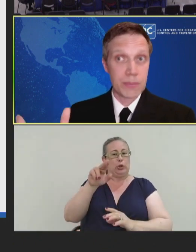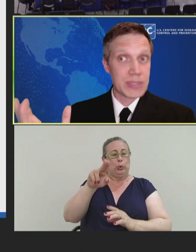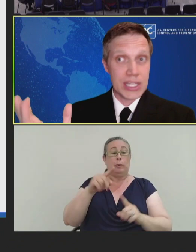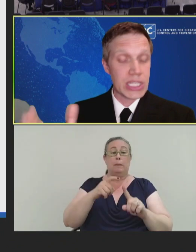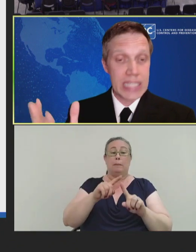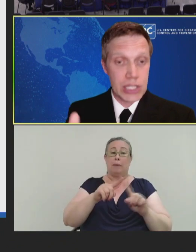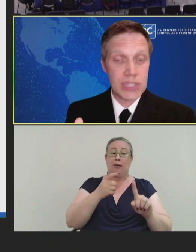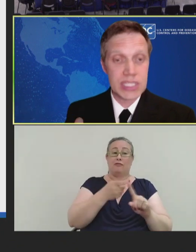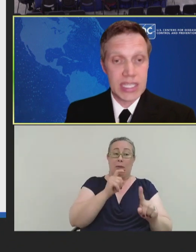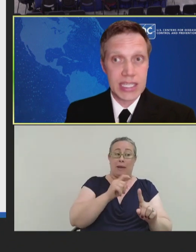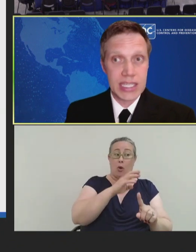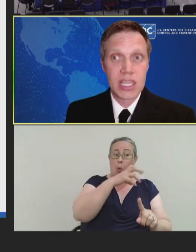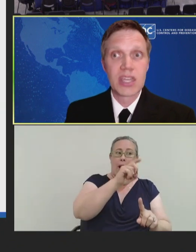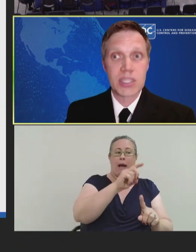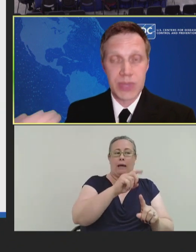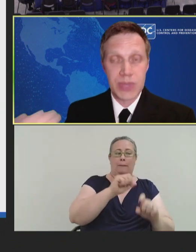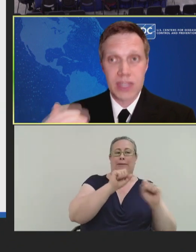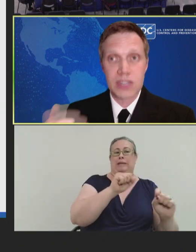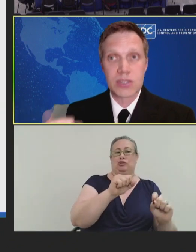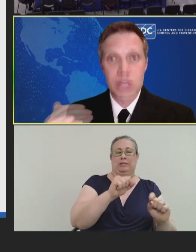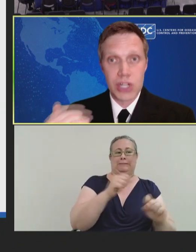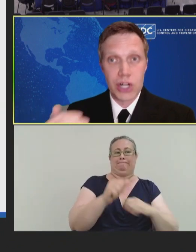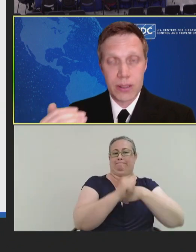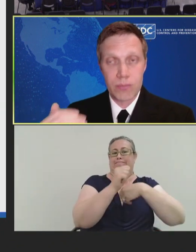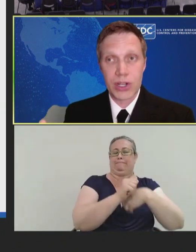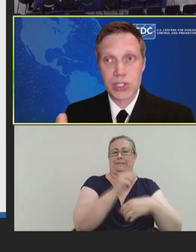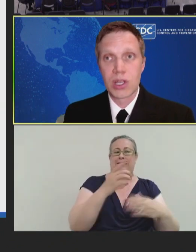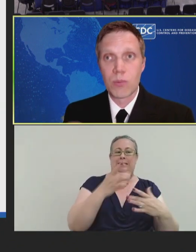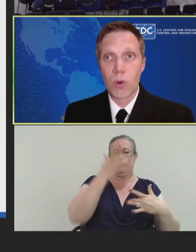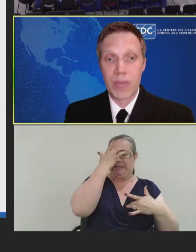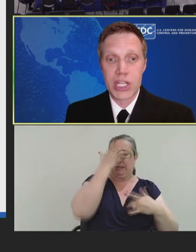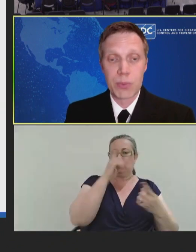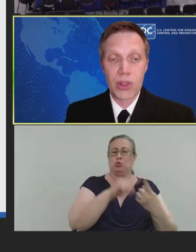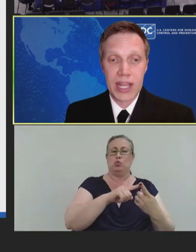potentially dangerous disease to something that is generally much more manageable. And I think